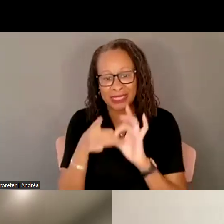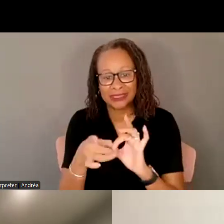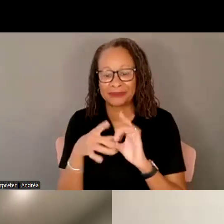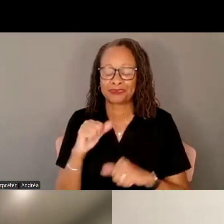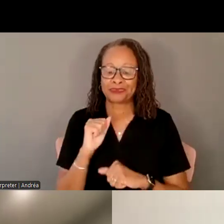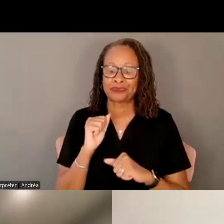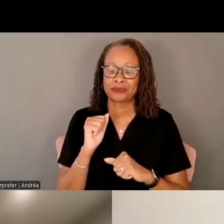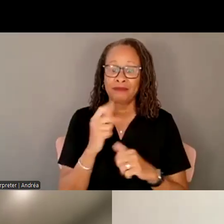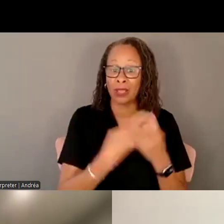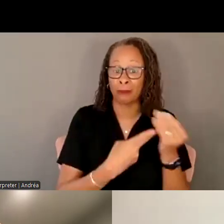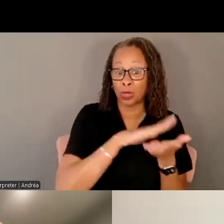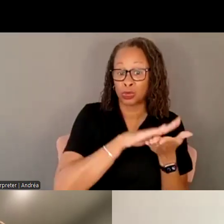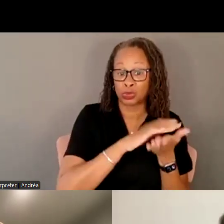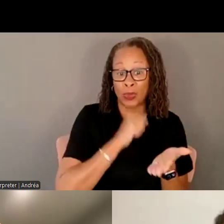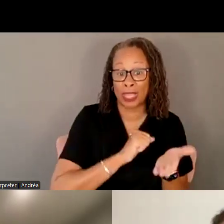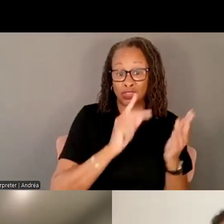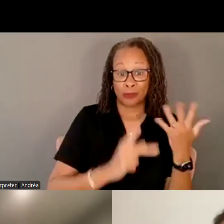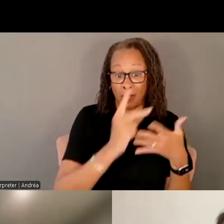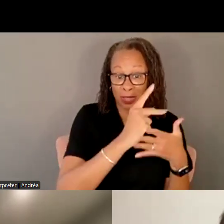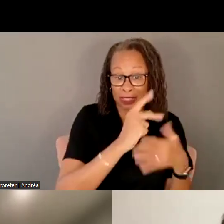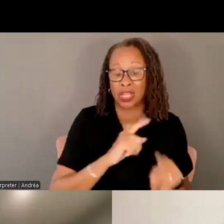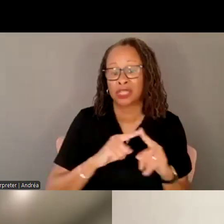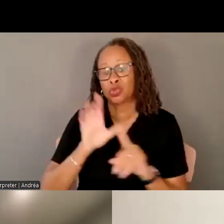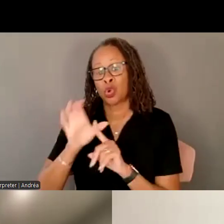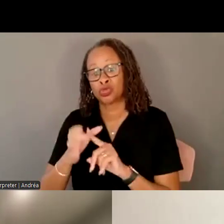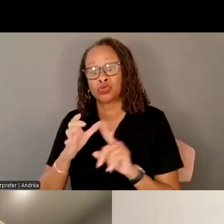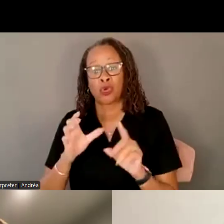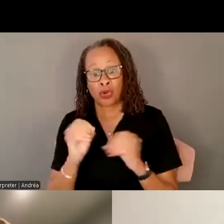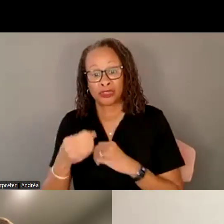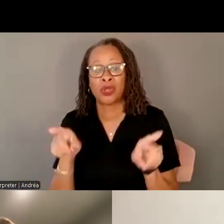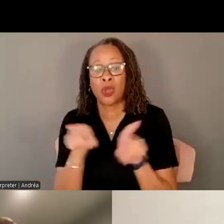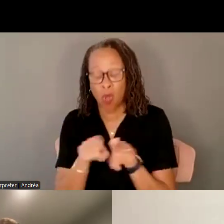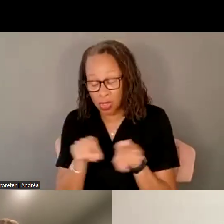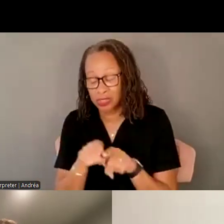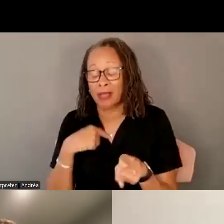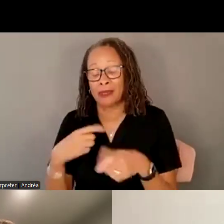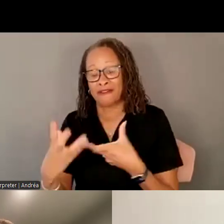both the school-age population to cultural organizations, but also our alumni